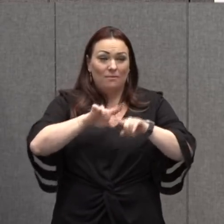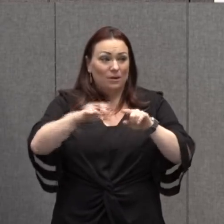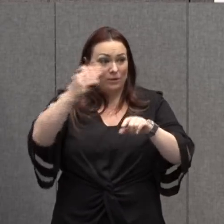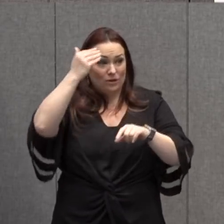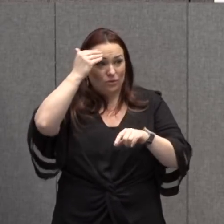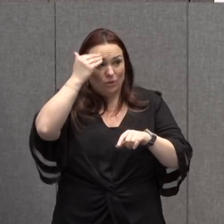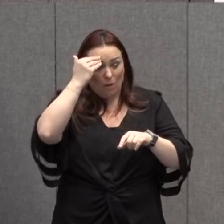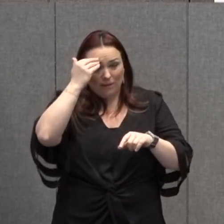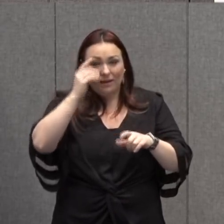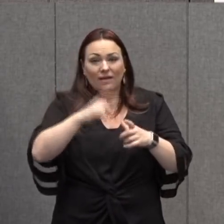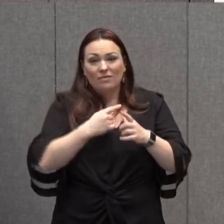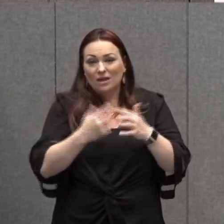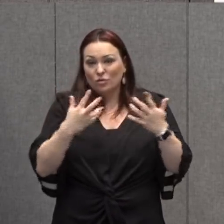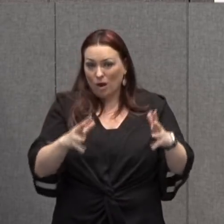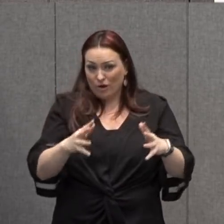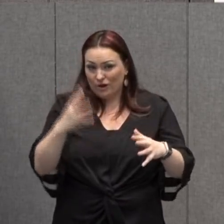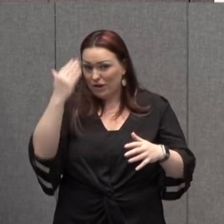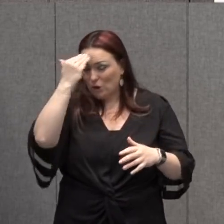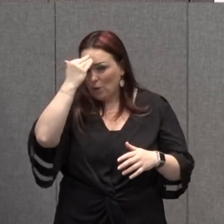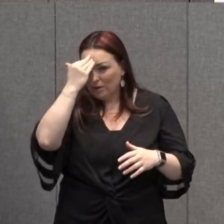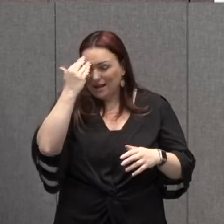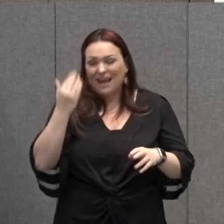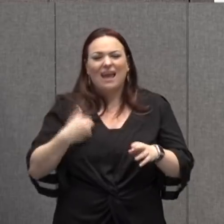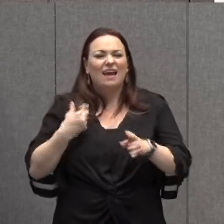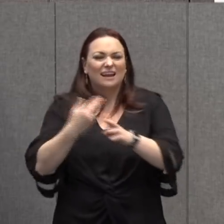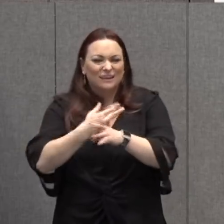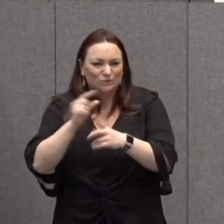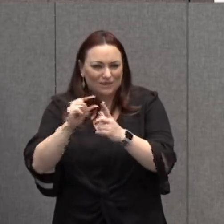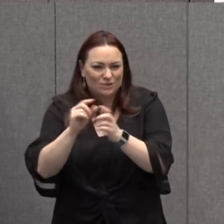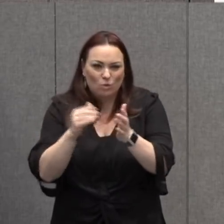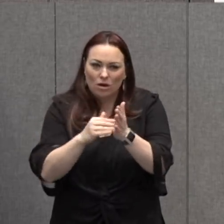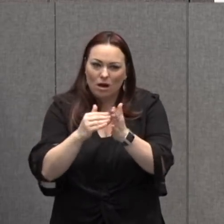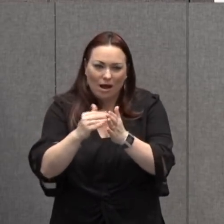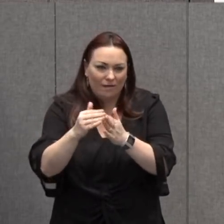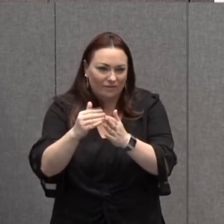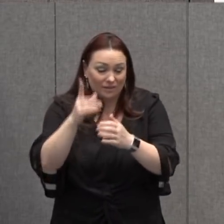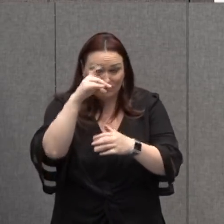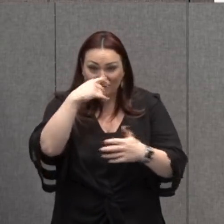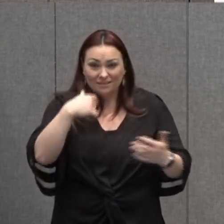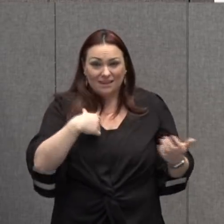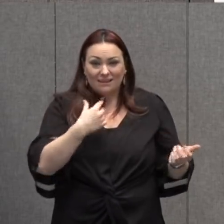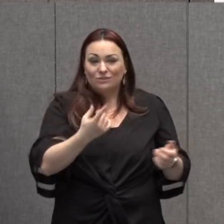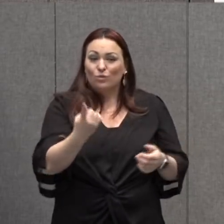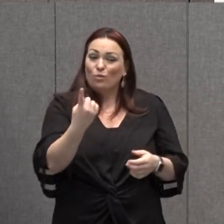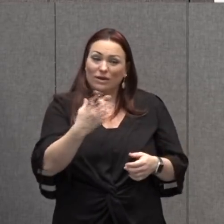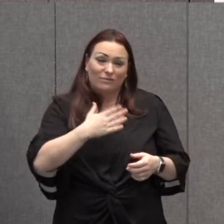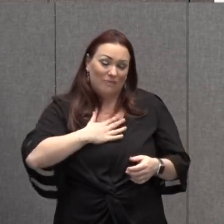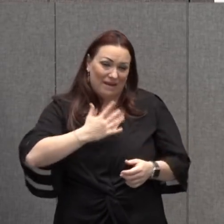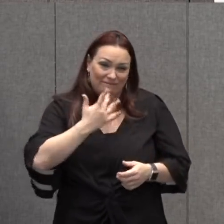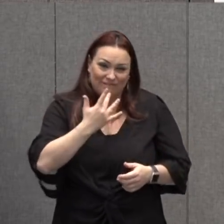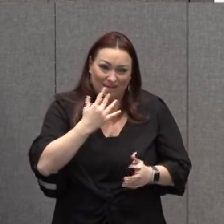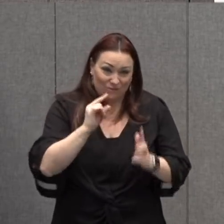And I use this word all the time, because I guess it's one of my favorite words, it is.